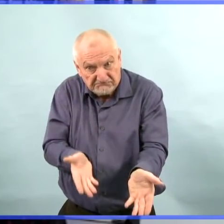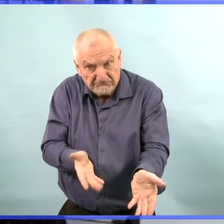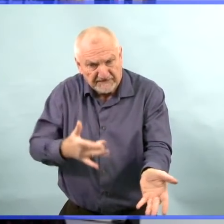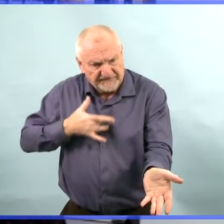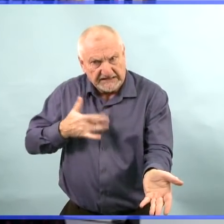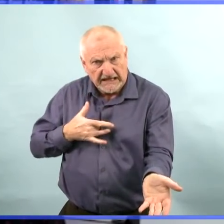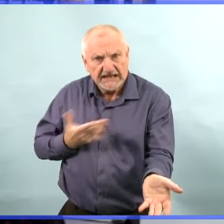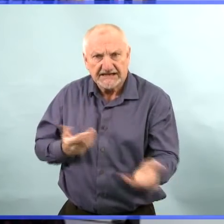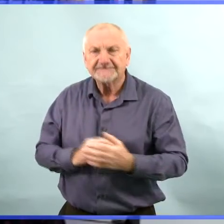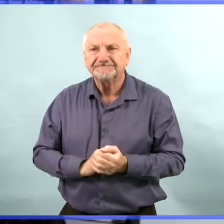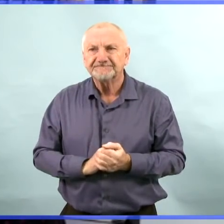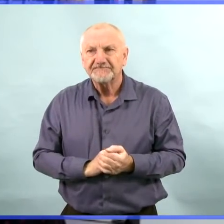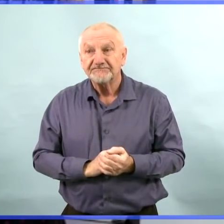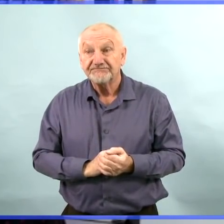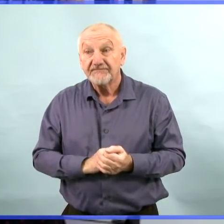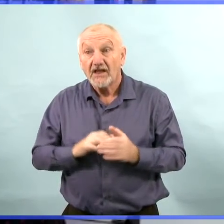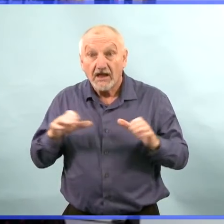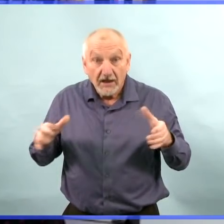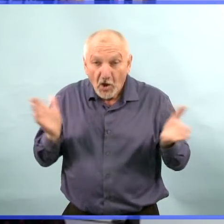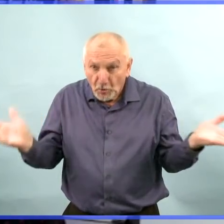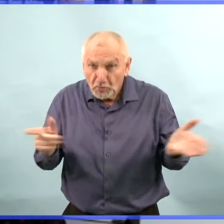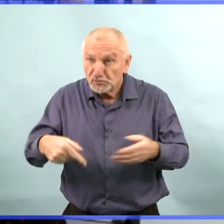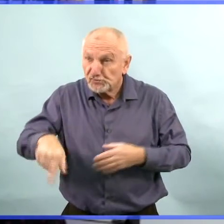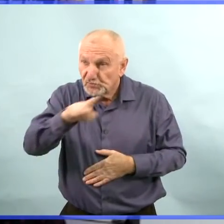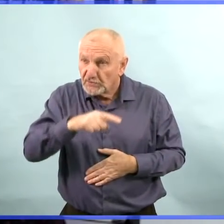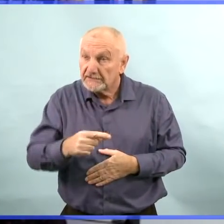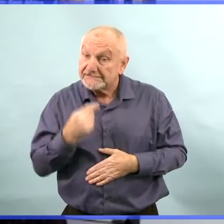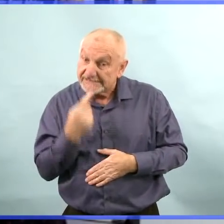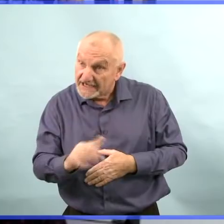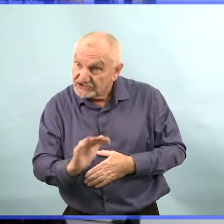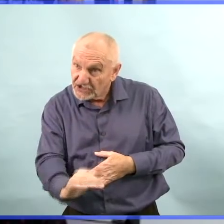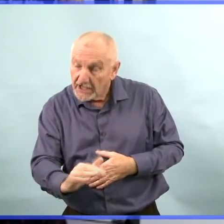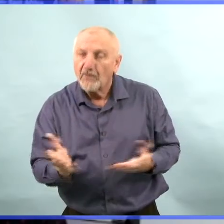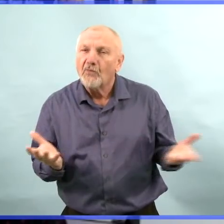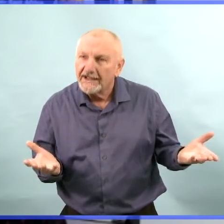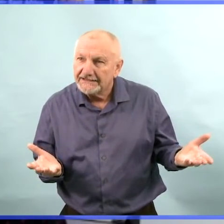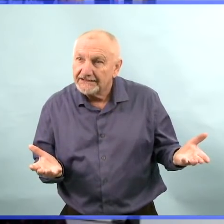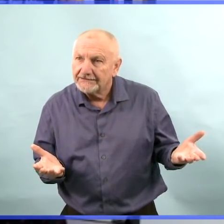that there are a lot of good reasons to get the vaccine the top three are the easiest to remember